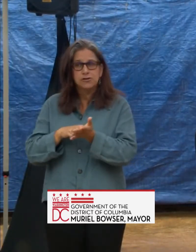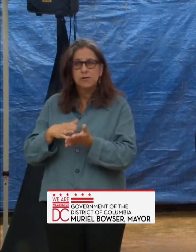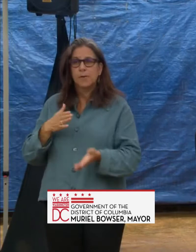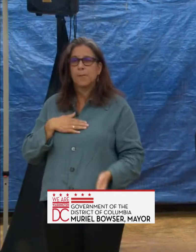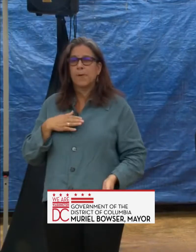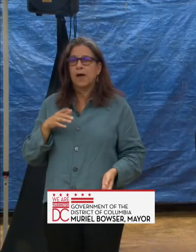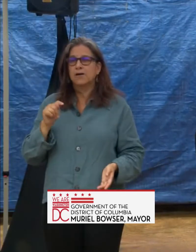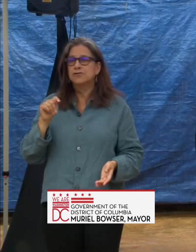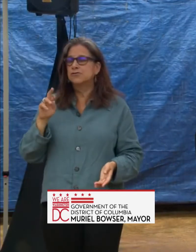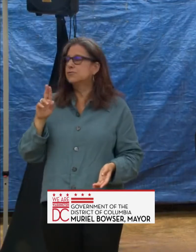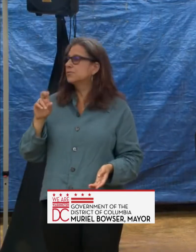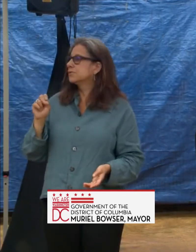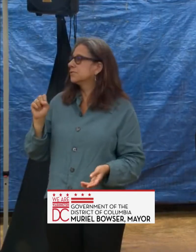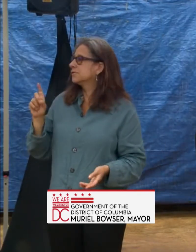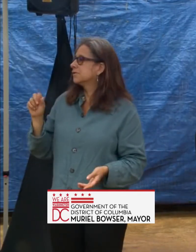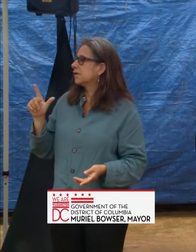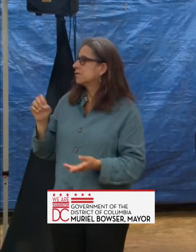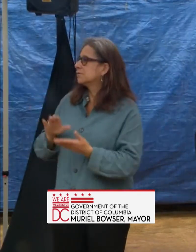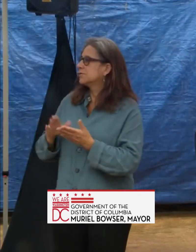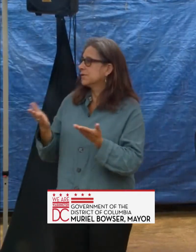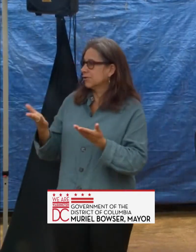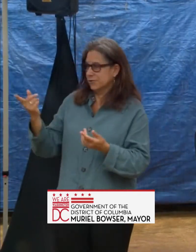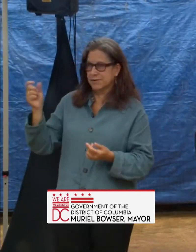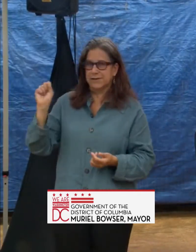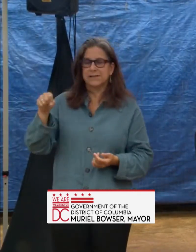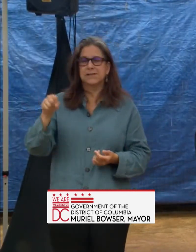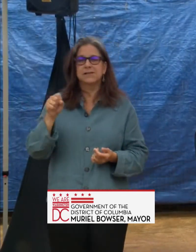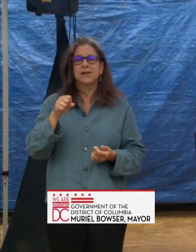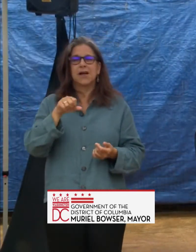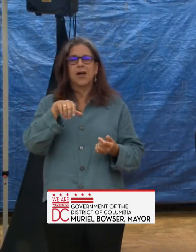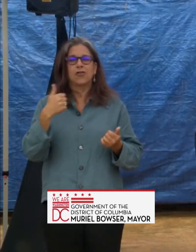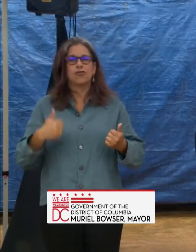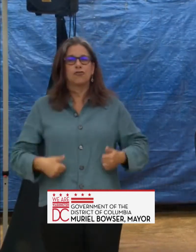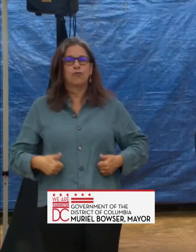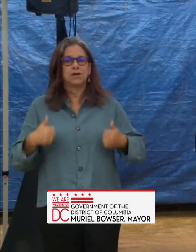YES, THEY ARE. TRUESDELL AND OTHER RESIDENTS OF WARD 4 TO THE BRAND-NEW HOME